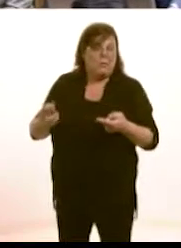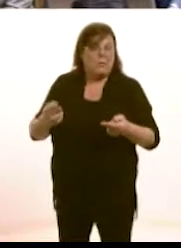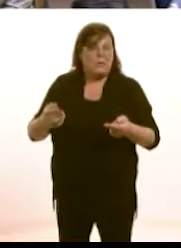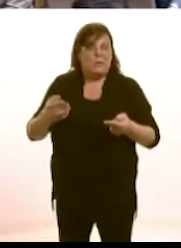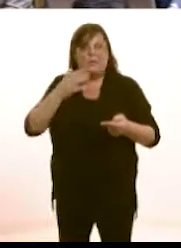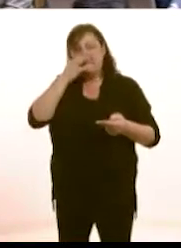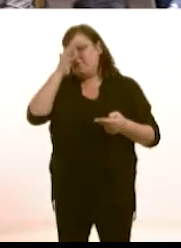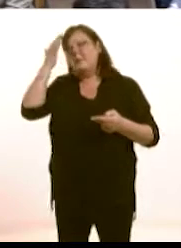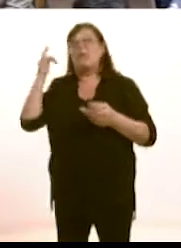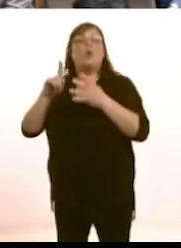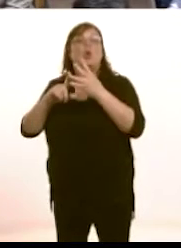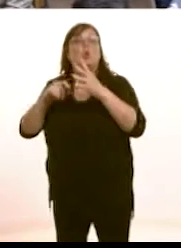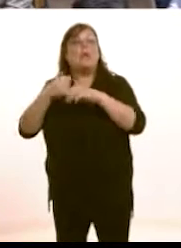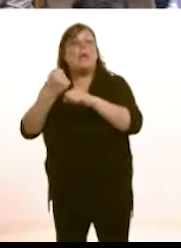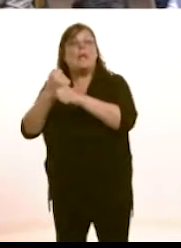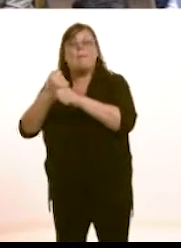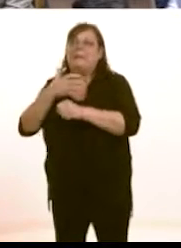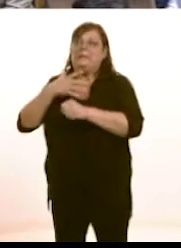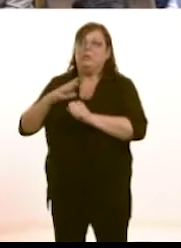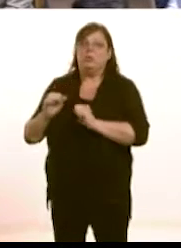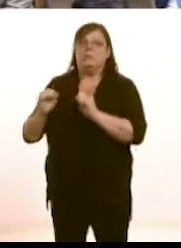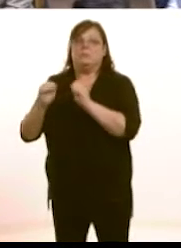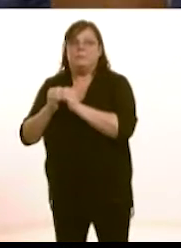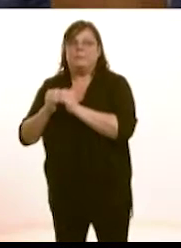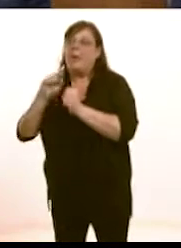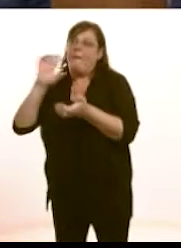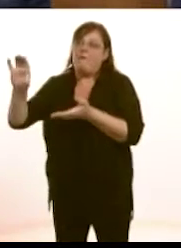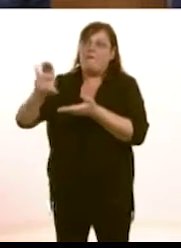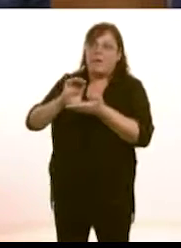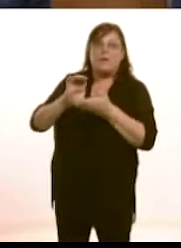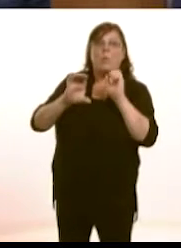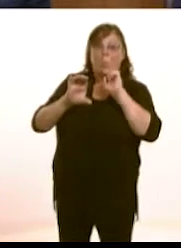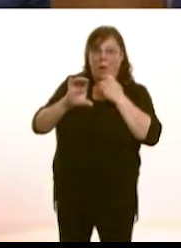would be lost to Wales, that in fact agricultural payments will be maintained, not just for